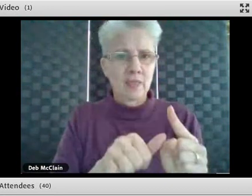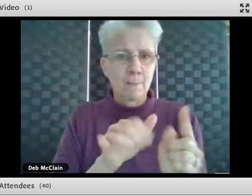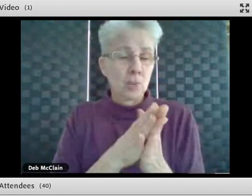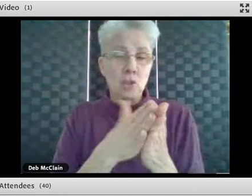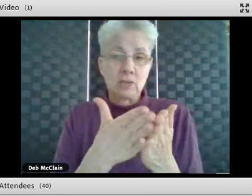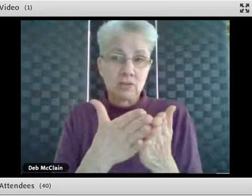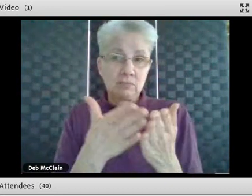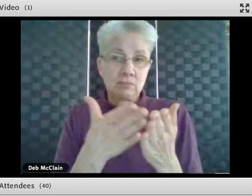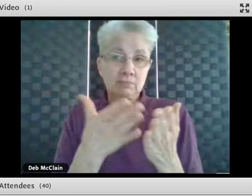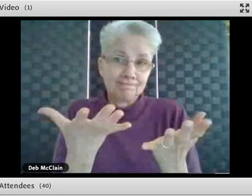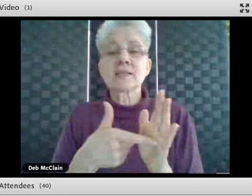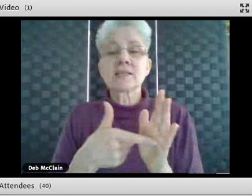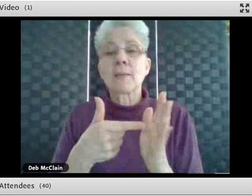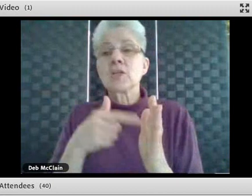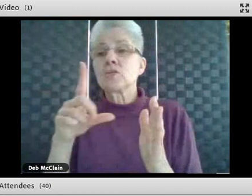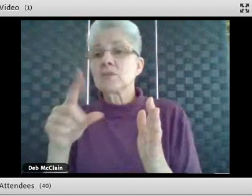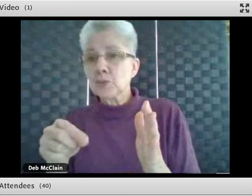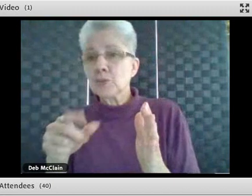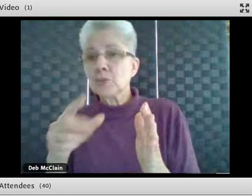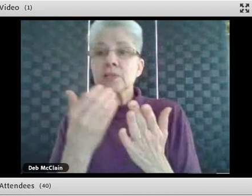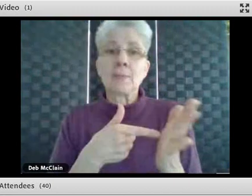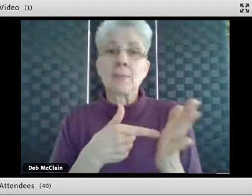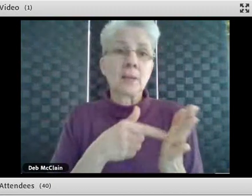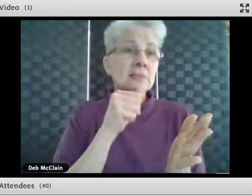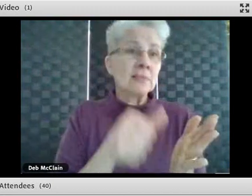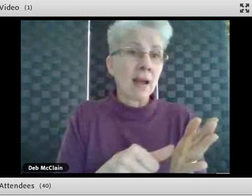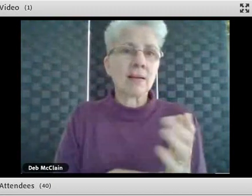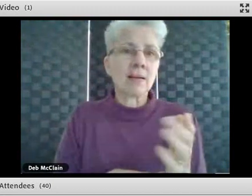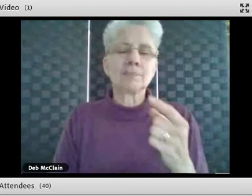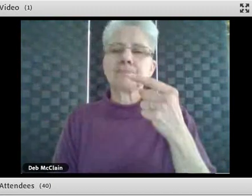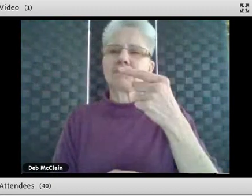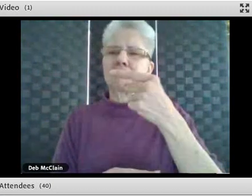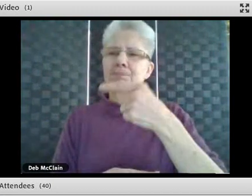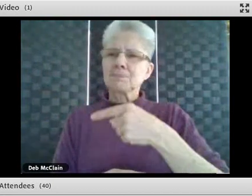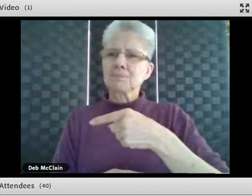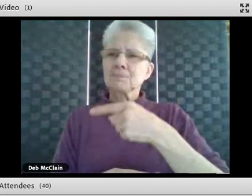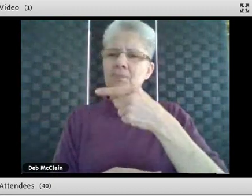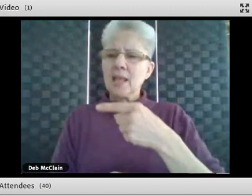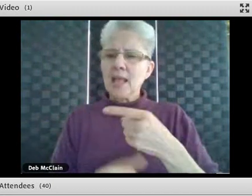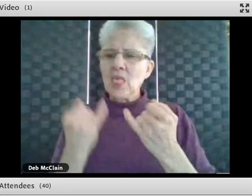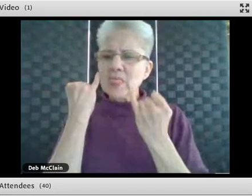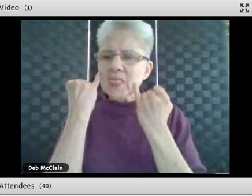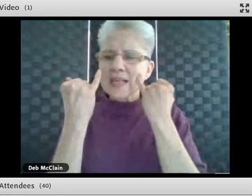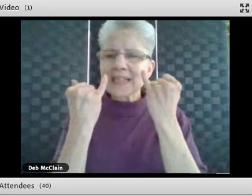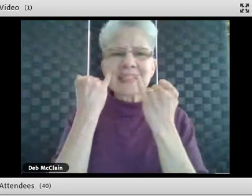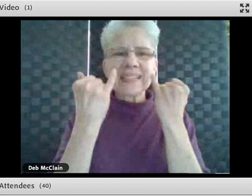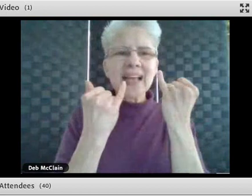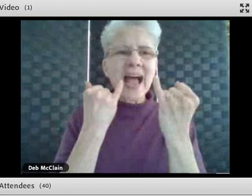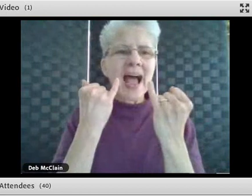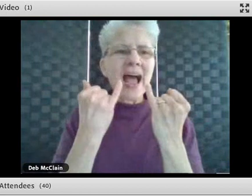Sometimes you do, but sometimes you don't. And this is covered -- These ideas of exhaustivity and specificity